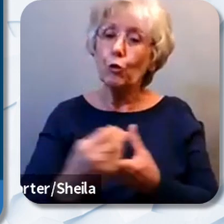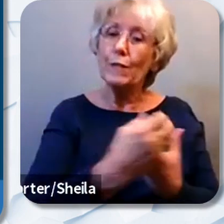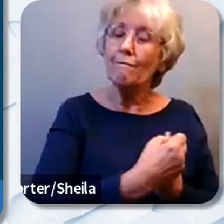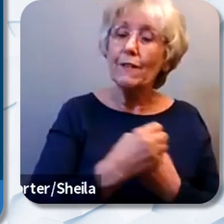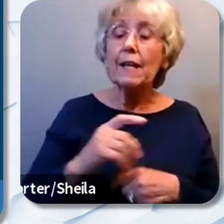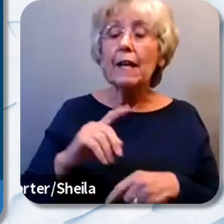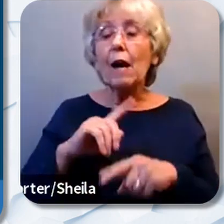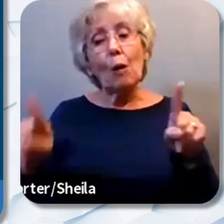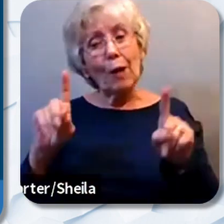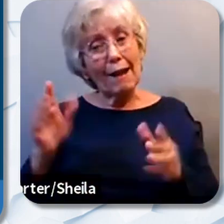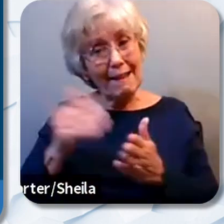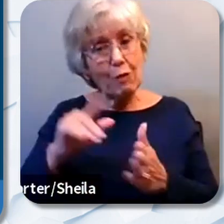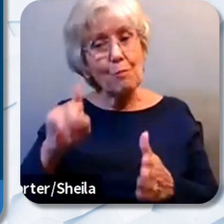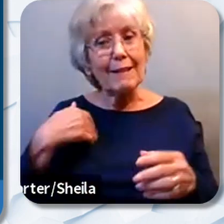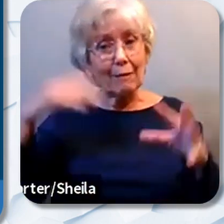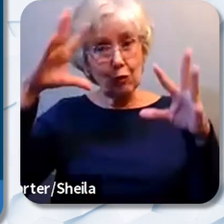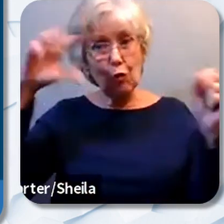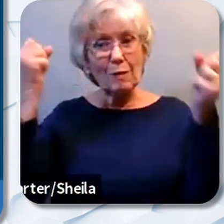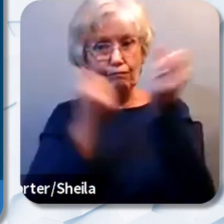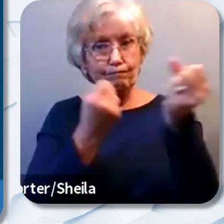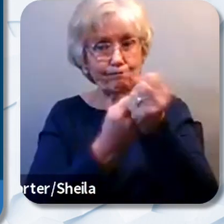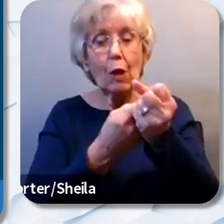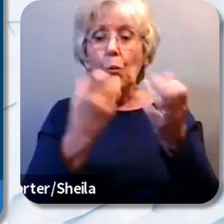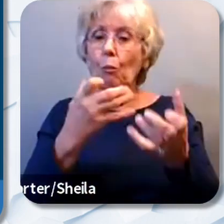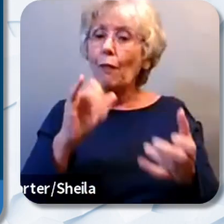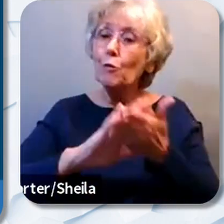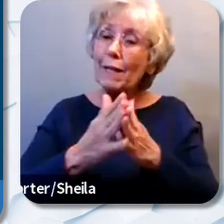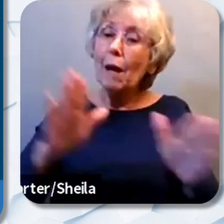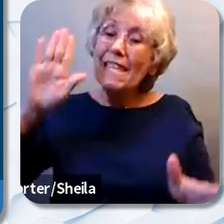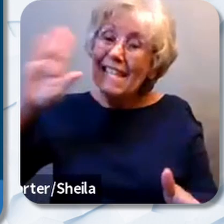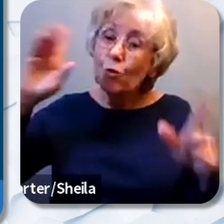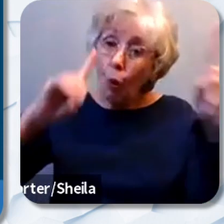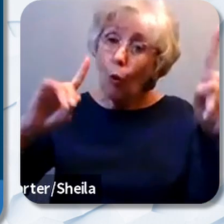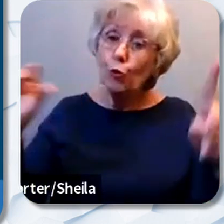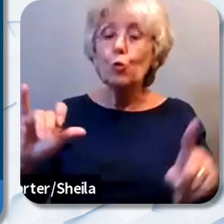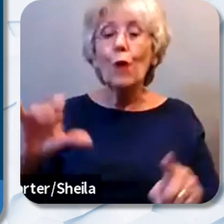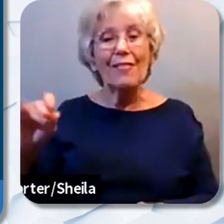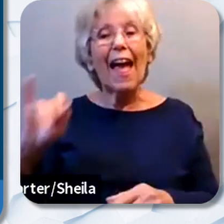superintendent behind that so it becomes his goal, which is which he has. Sheila Self: No, Sherry.